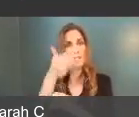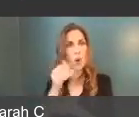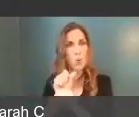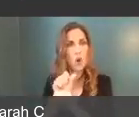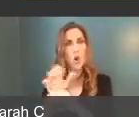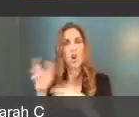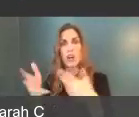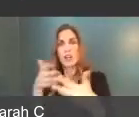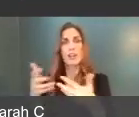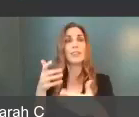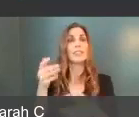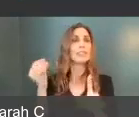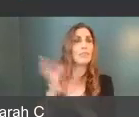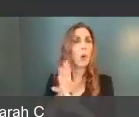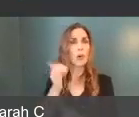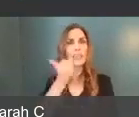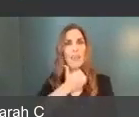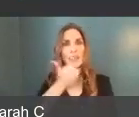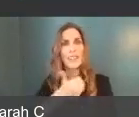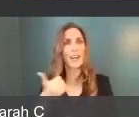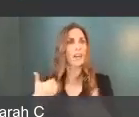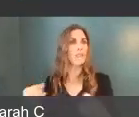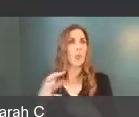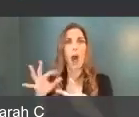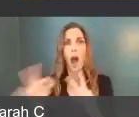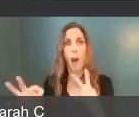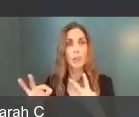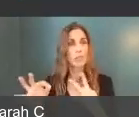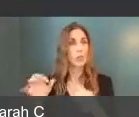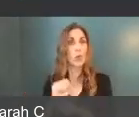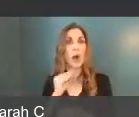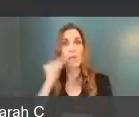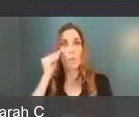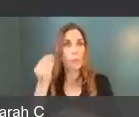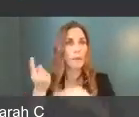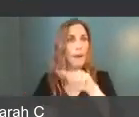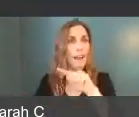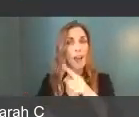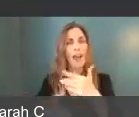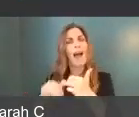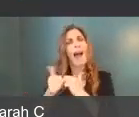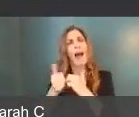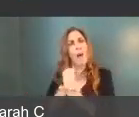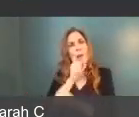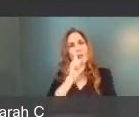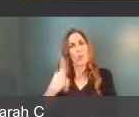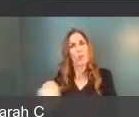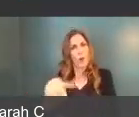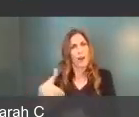single day, they have no option to work at home, are being vaccinated but then also, you know,